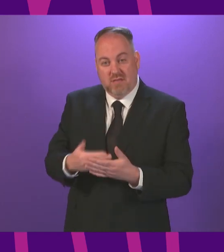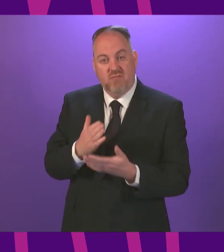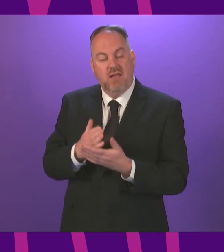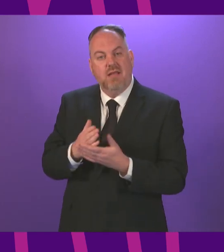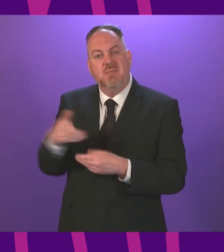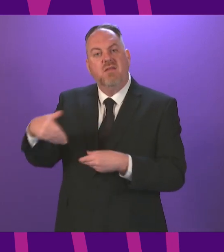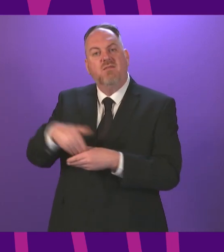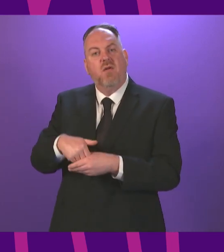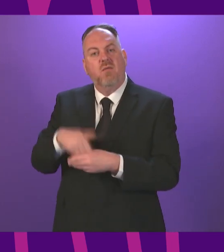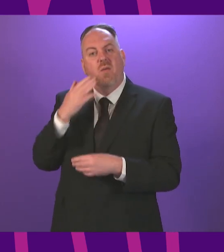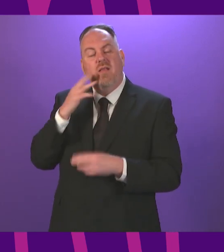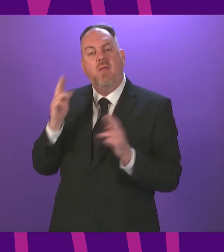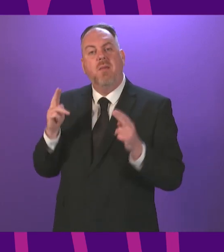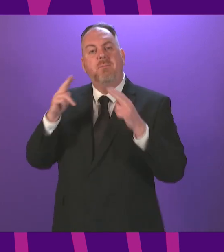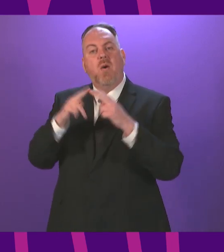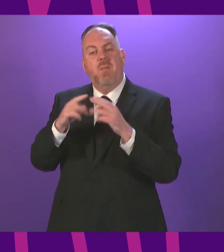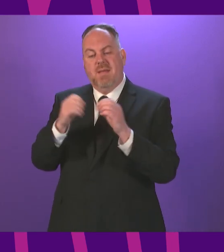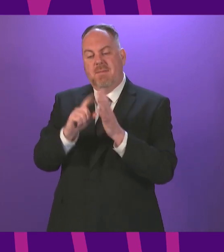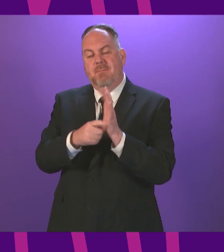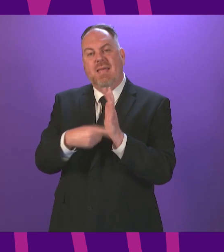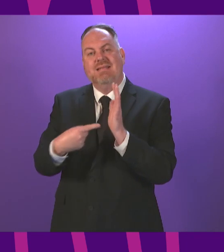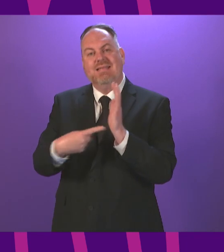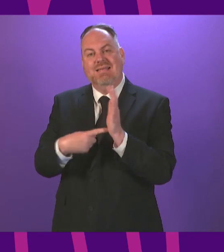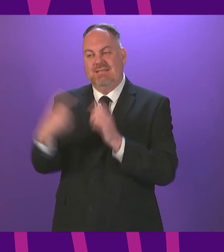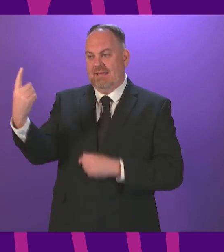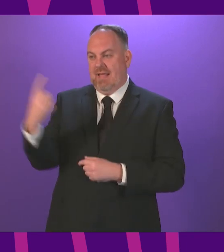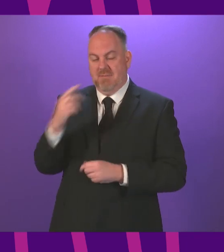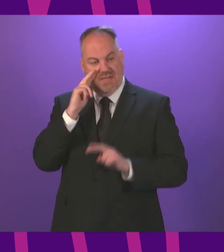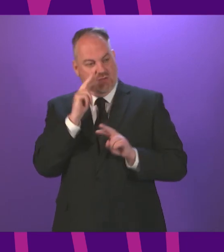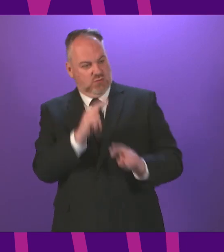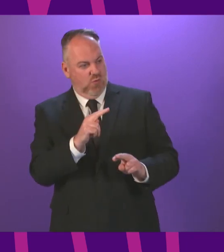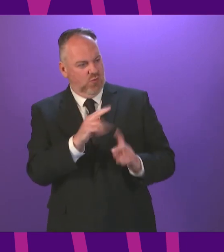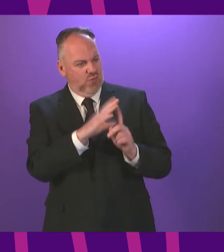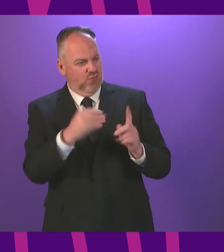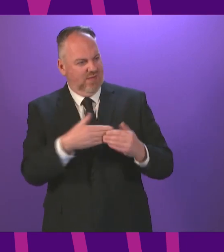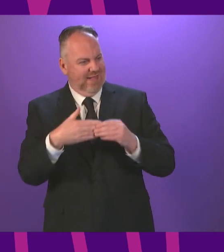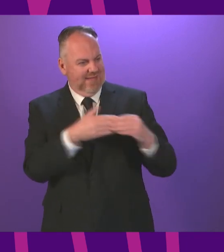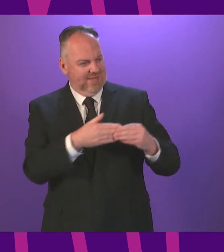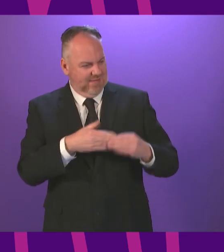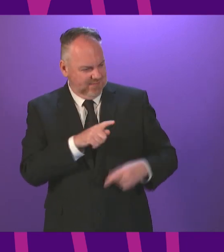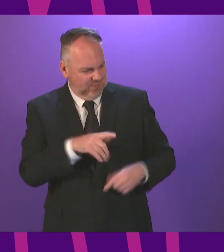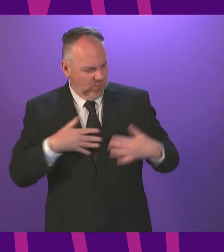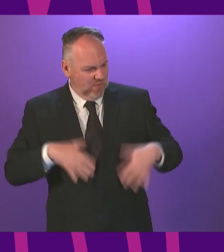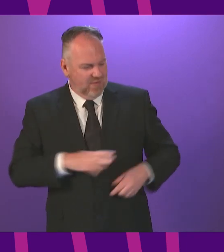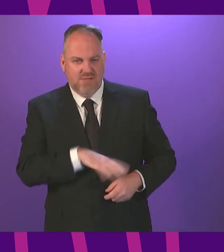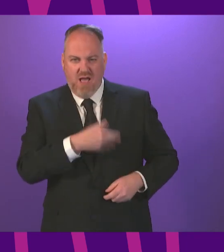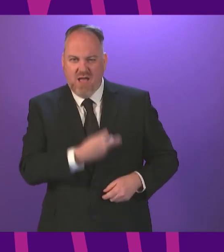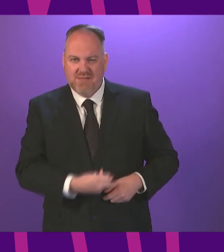visit, on seeing Iain Gray sporting a tie in the papal tartan, the duke turned to Tory leader Annabel Goldie to ask whether she had a pair of knickers made out of that.